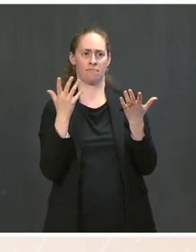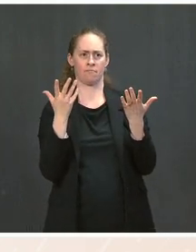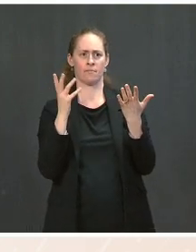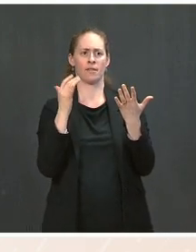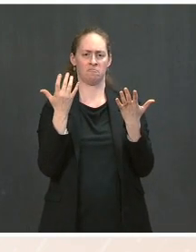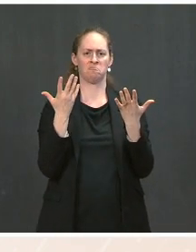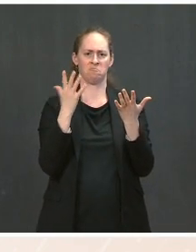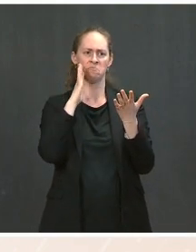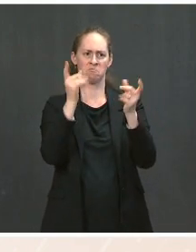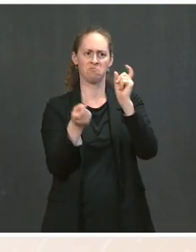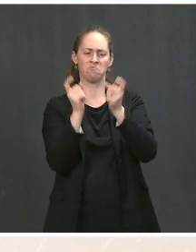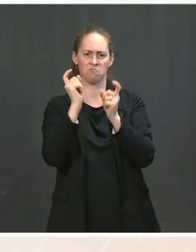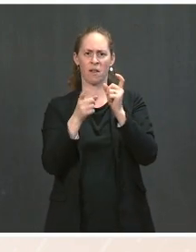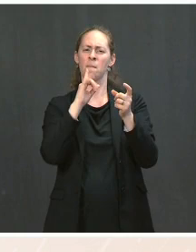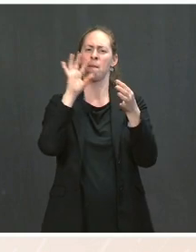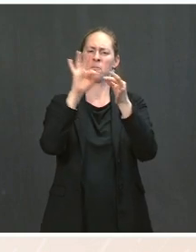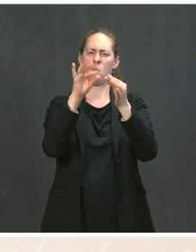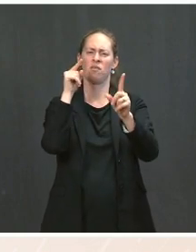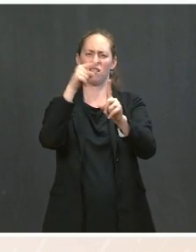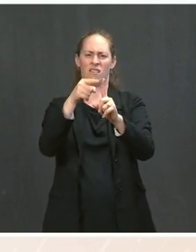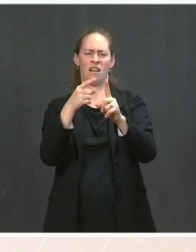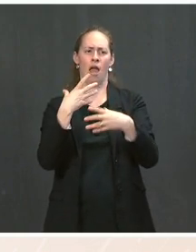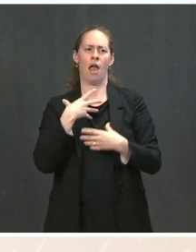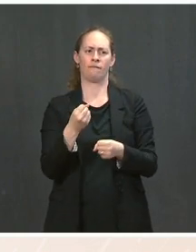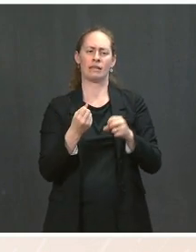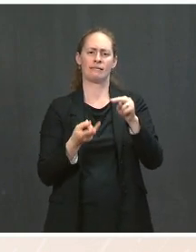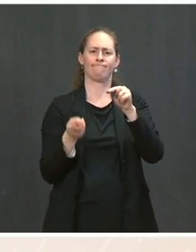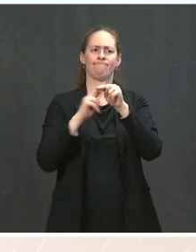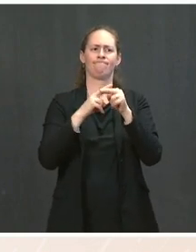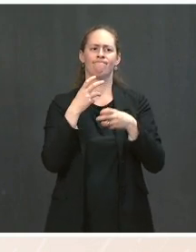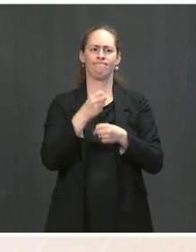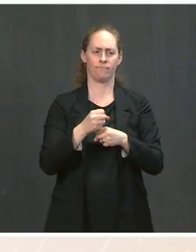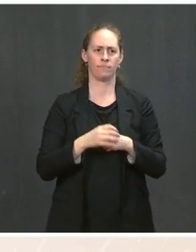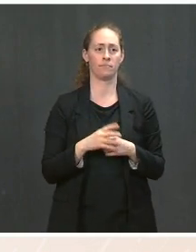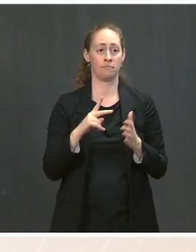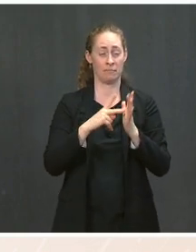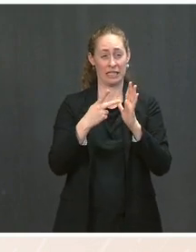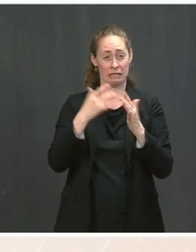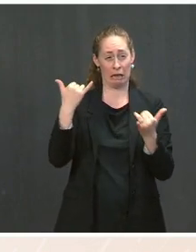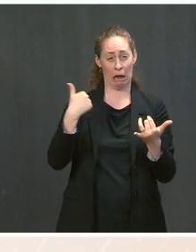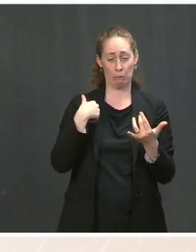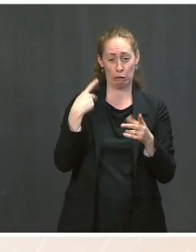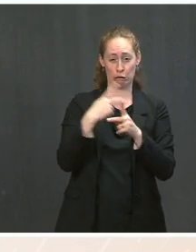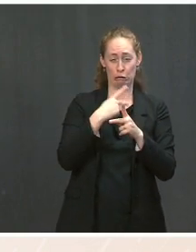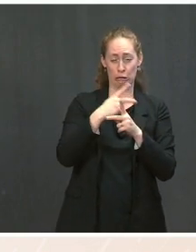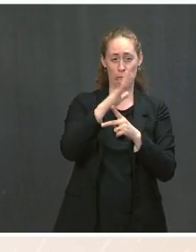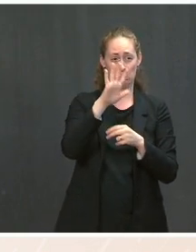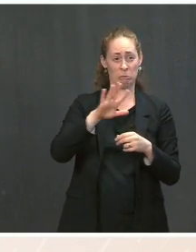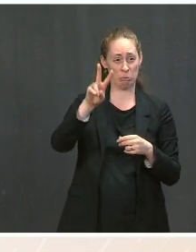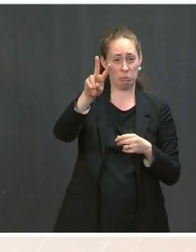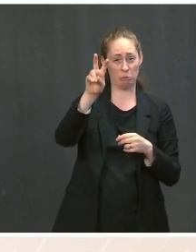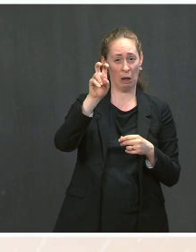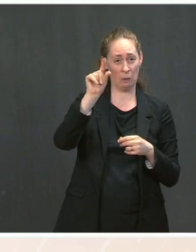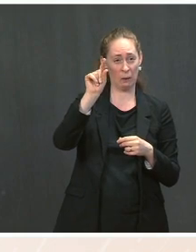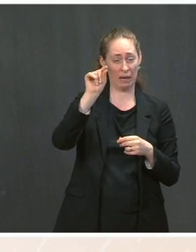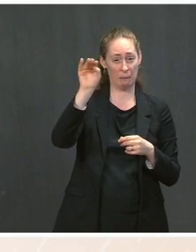I think -- by my calculation, having read on this, it's 220 million total available doses, I think, that would — >> Ms. Psaki: Mm-hmm. The Press: -- or 220 million Americans who could have been --